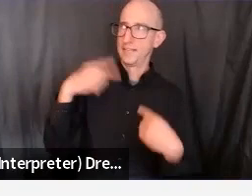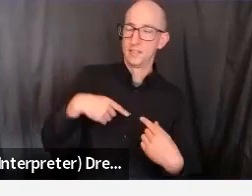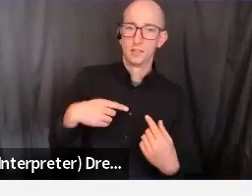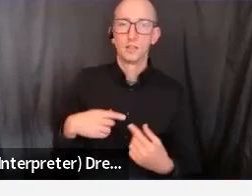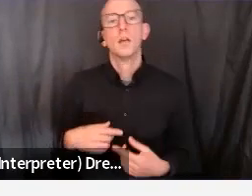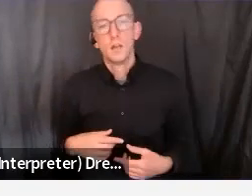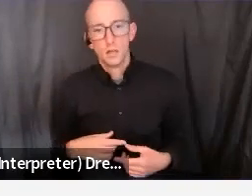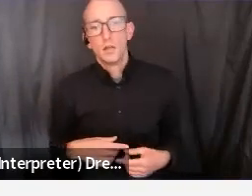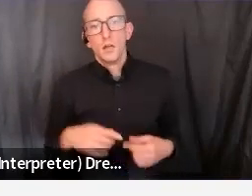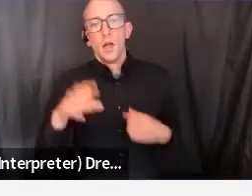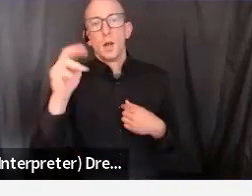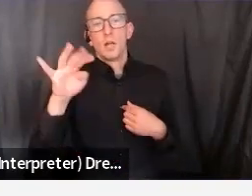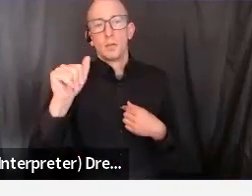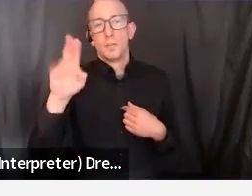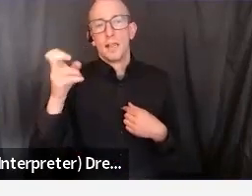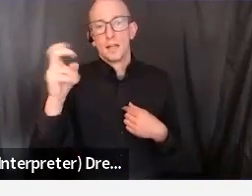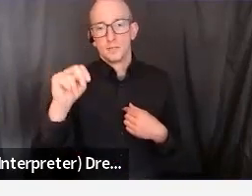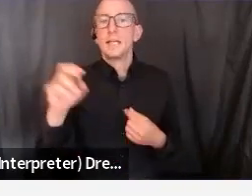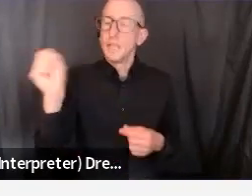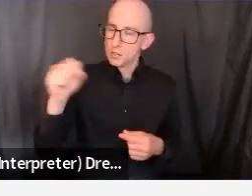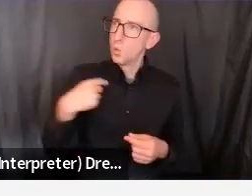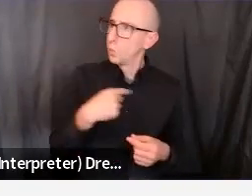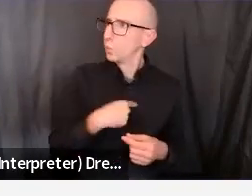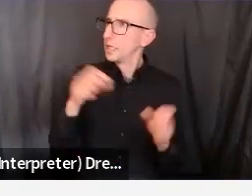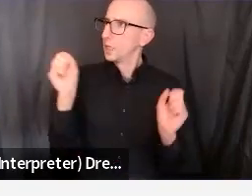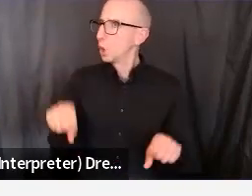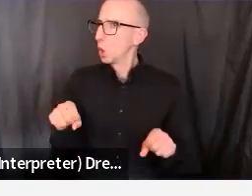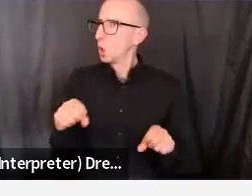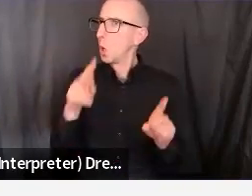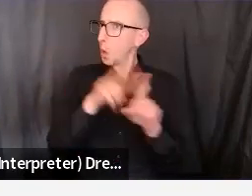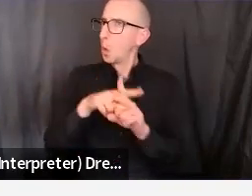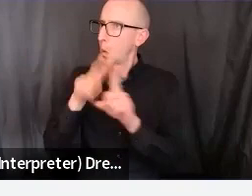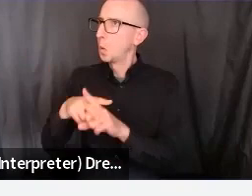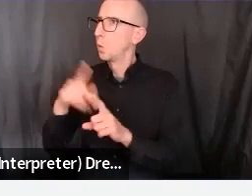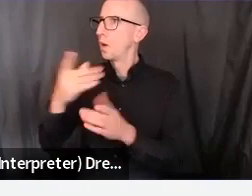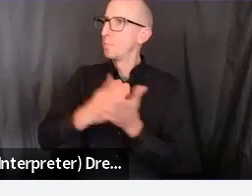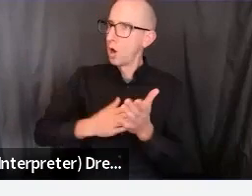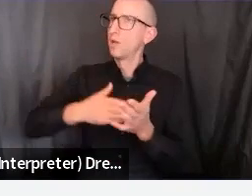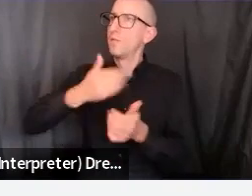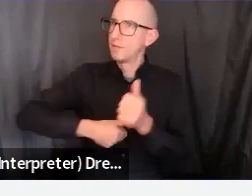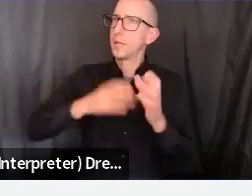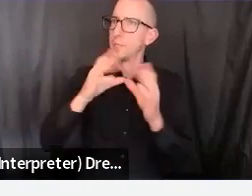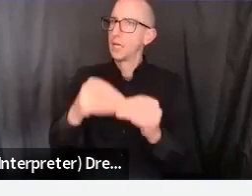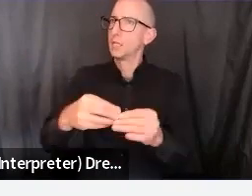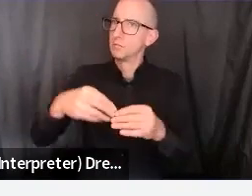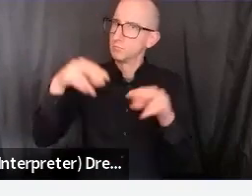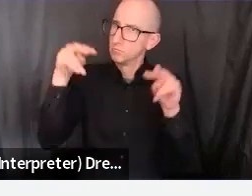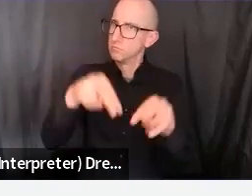you can always peruse the EPA's Ports Initiative's searchable table of funding. And I will just note